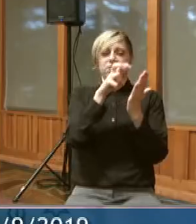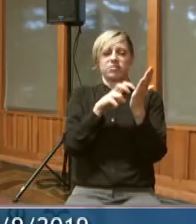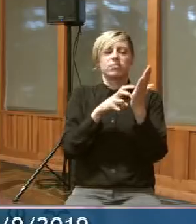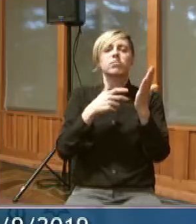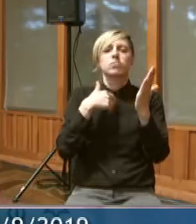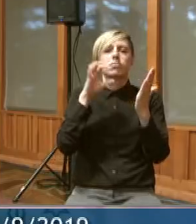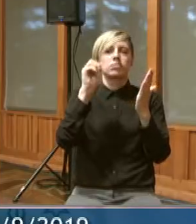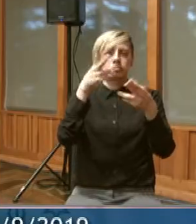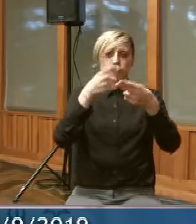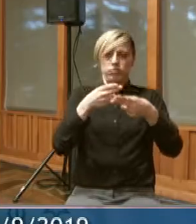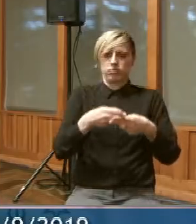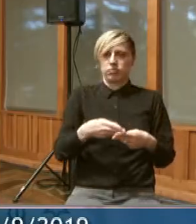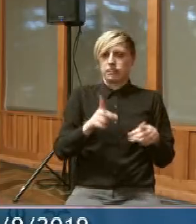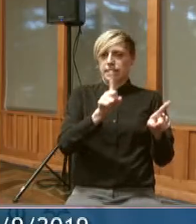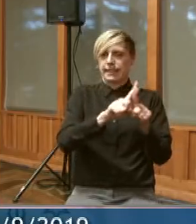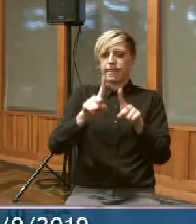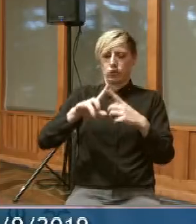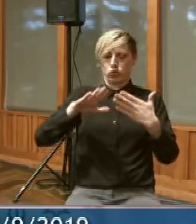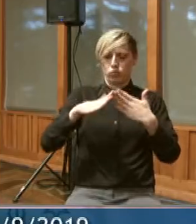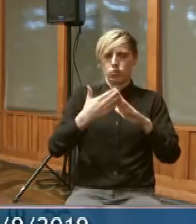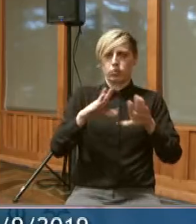BY THE JOINT OFFICE. I'M JUST GOING TO SKIP AHEAD TO